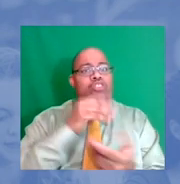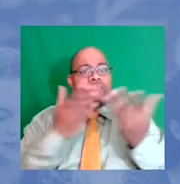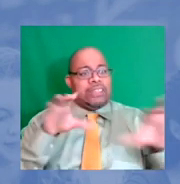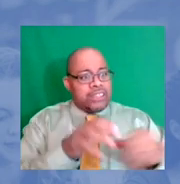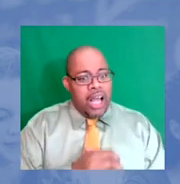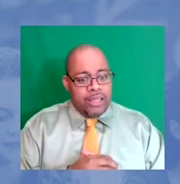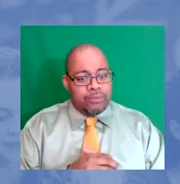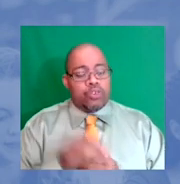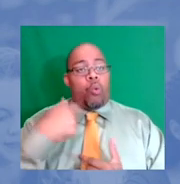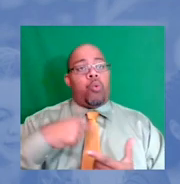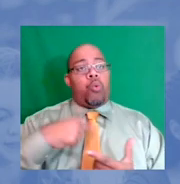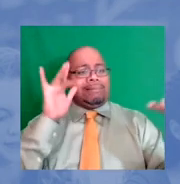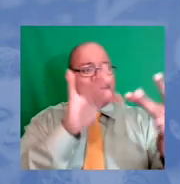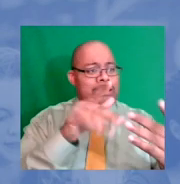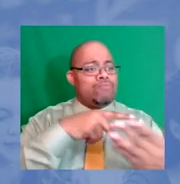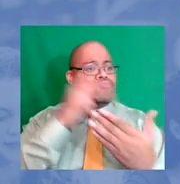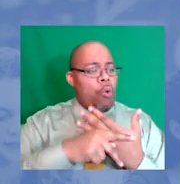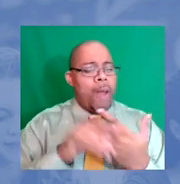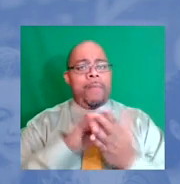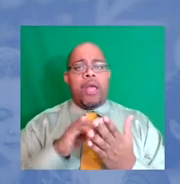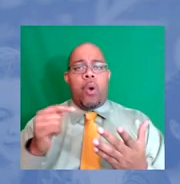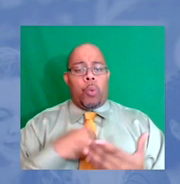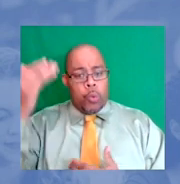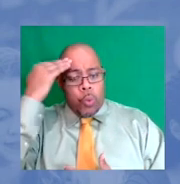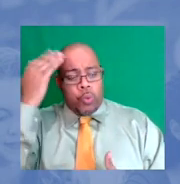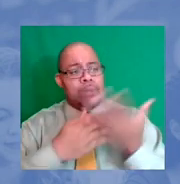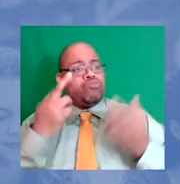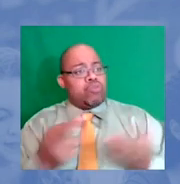TO THE PROGRAMS WE KNEW AND SOME OF THE RESOURCES AND WERE ABLE TO GET LAUNDRY SERVICES IN OUR